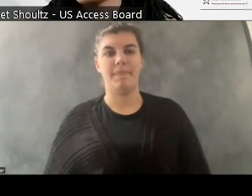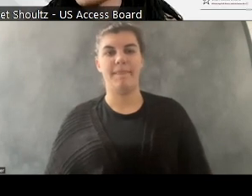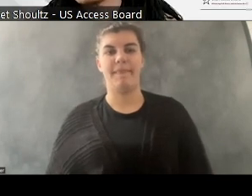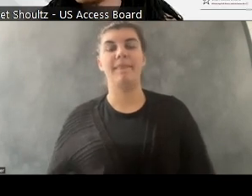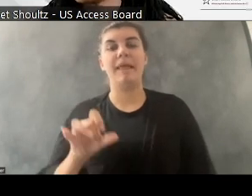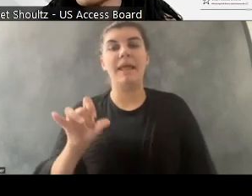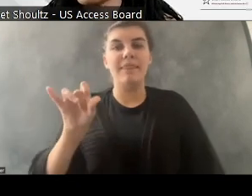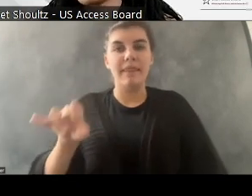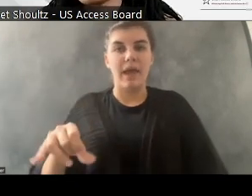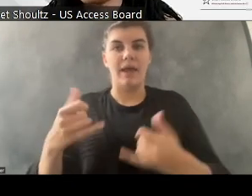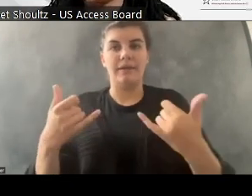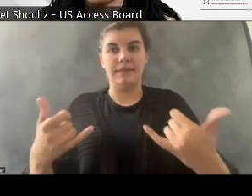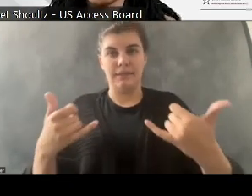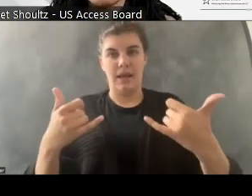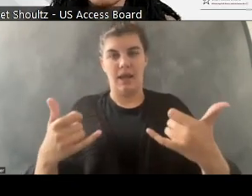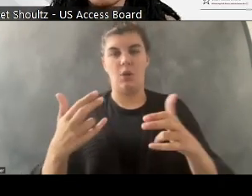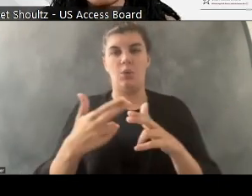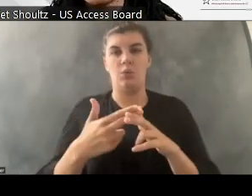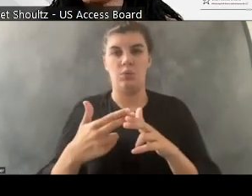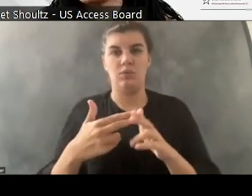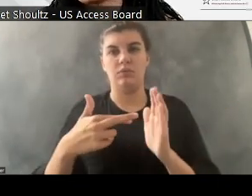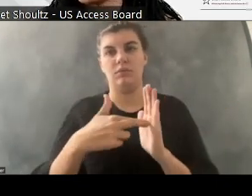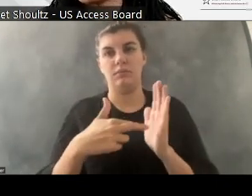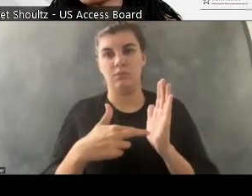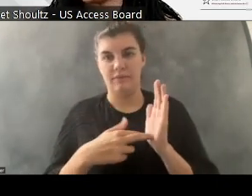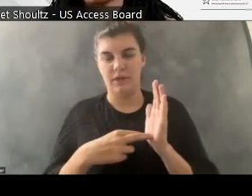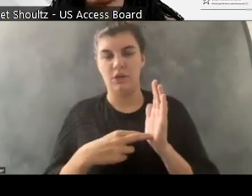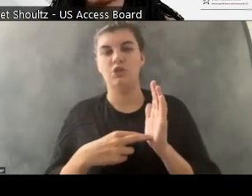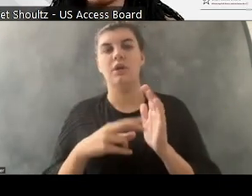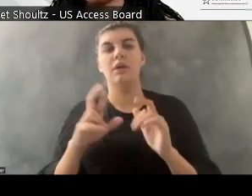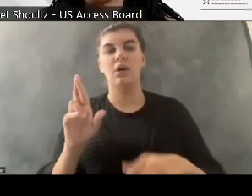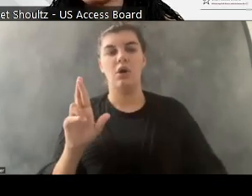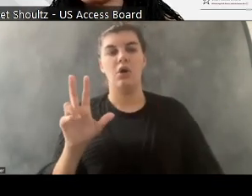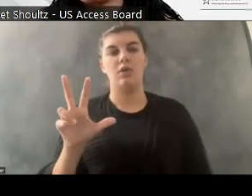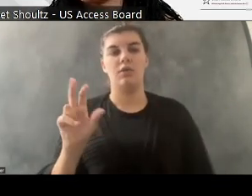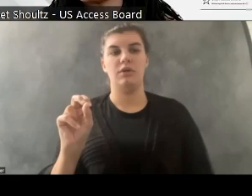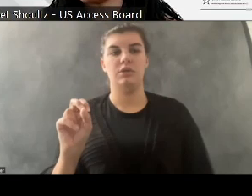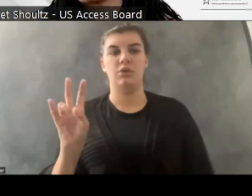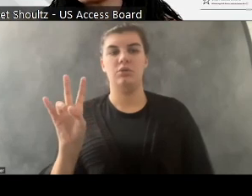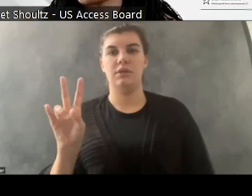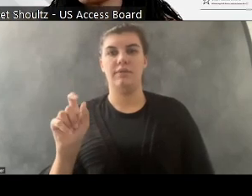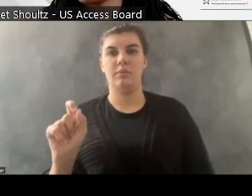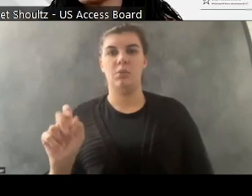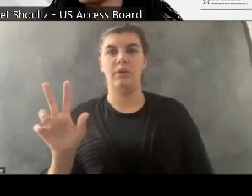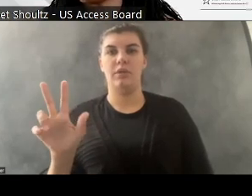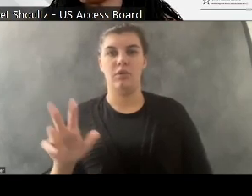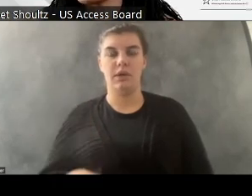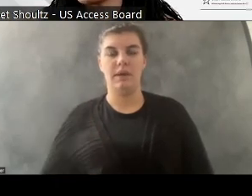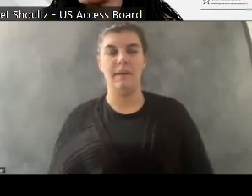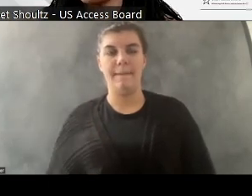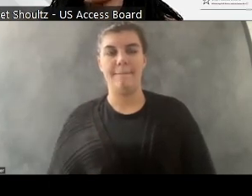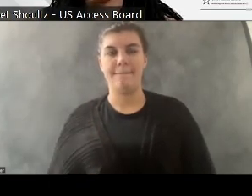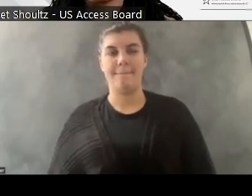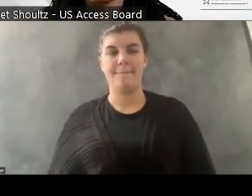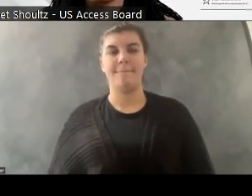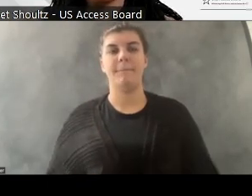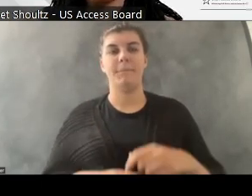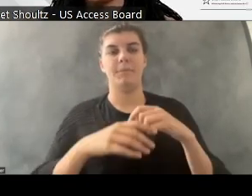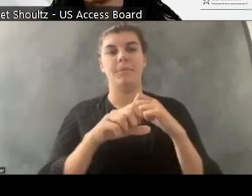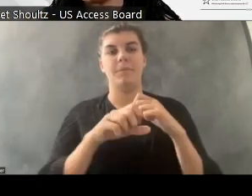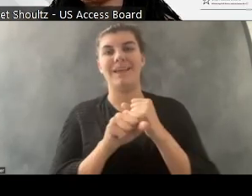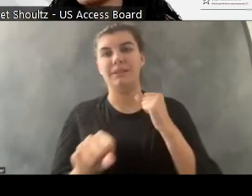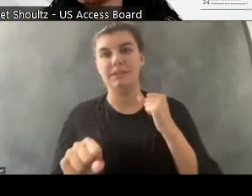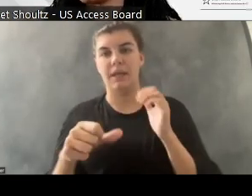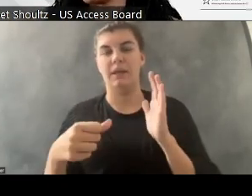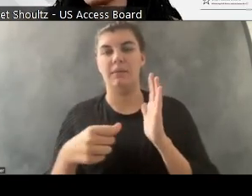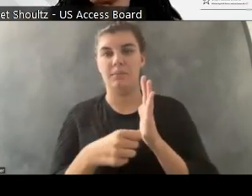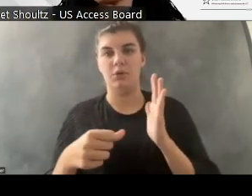That is now a provision which is at R307.3 Extended Push Button Press.